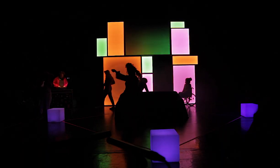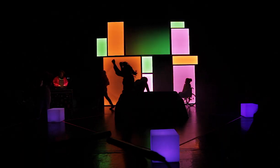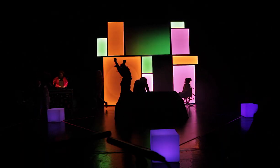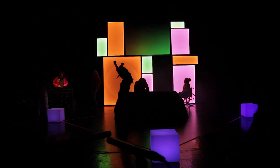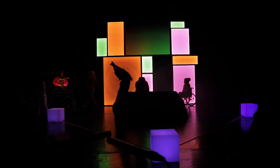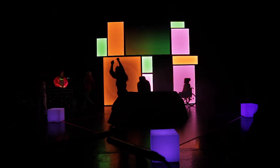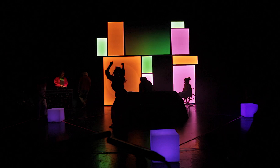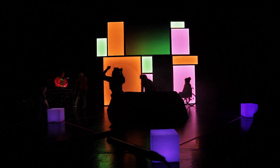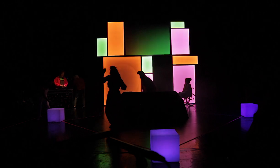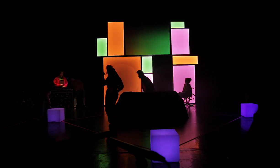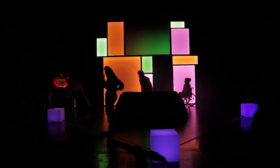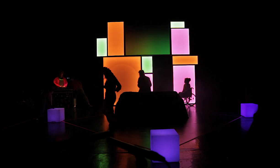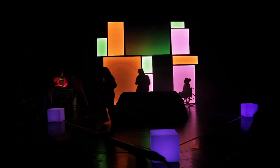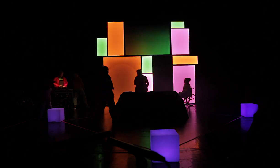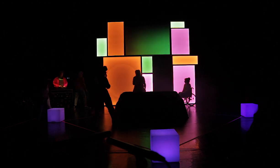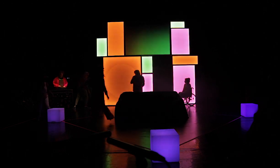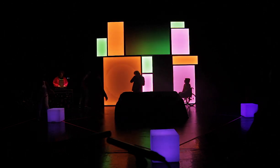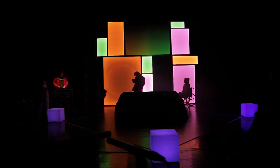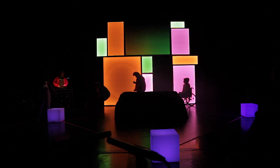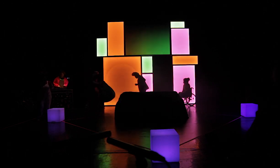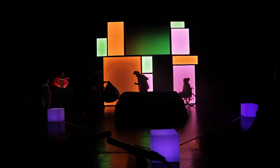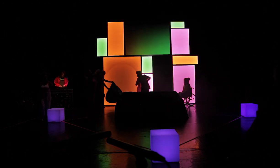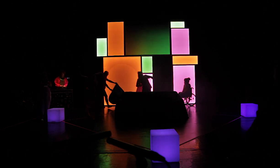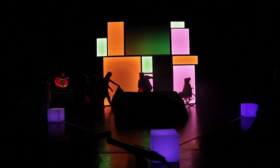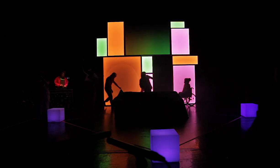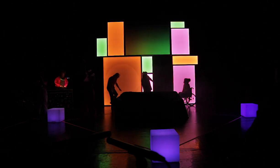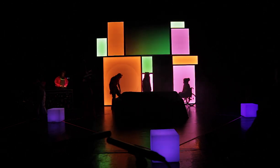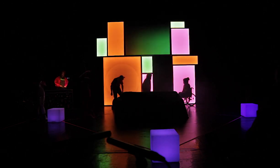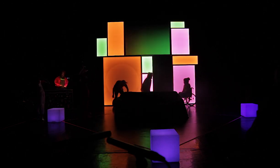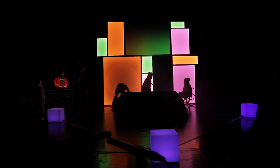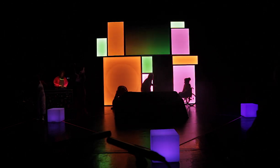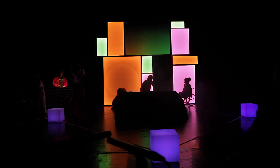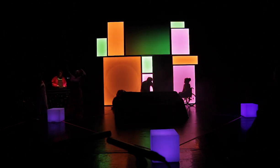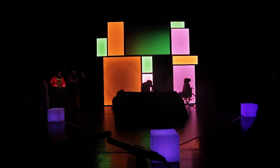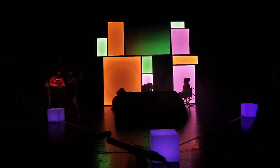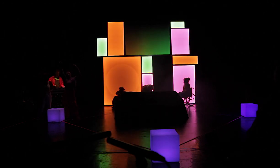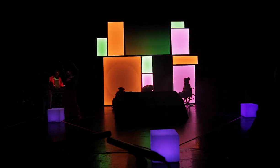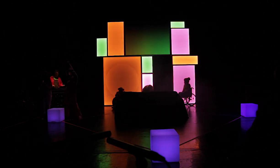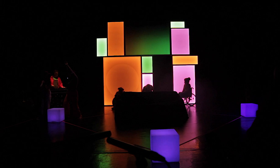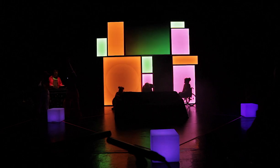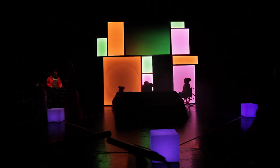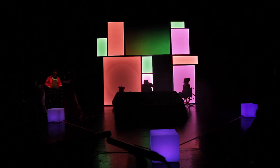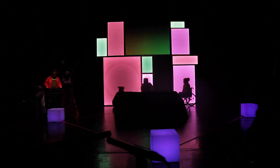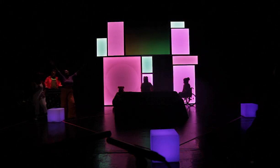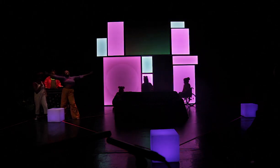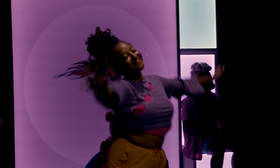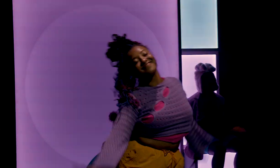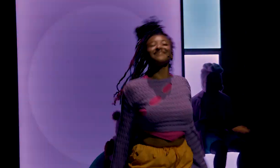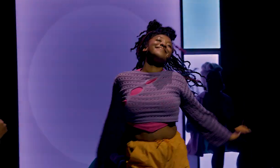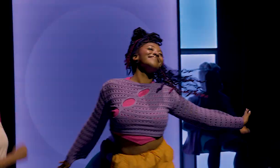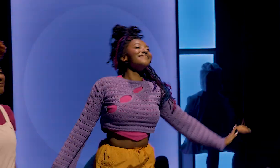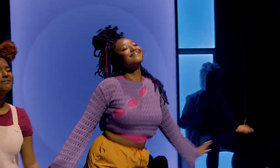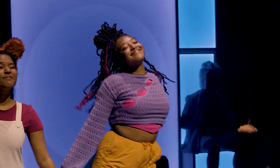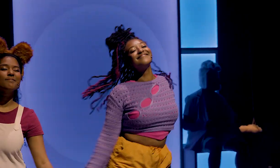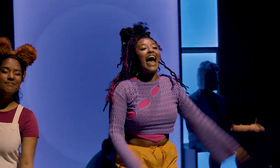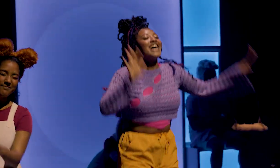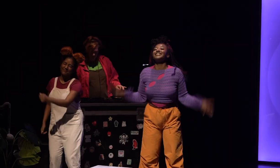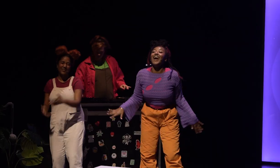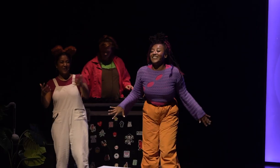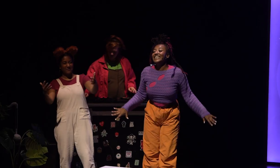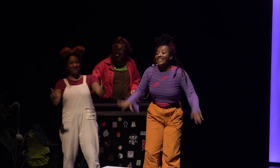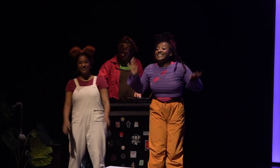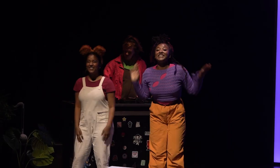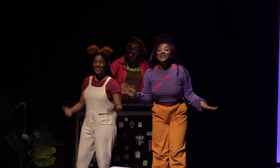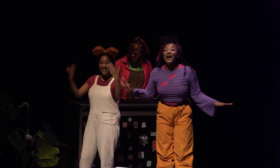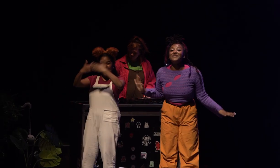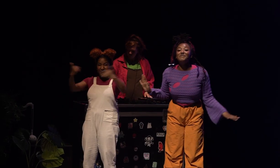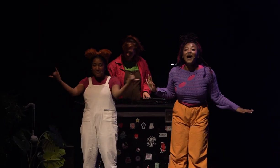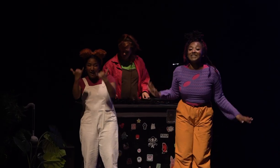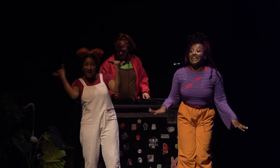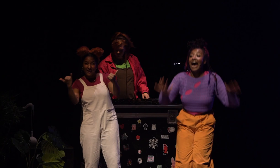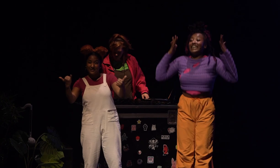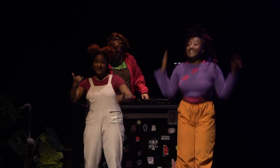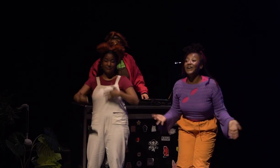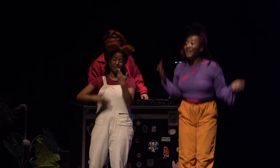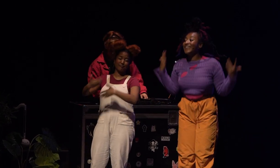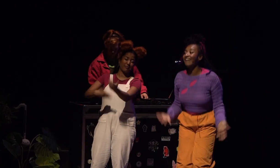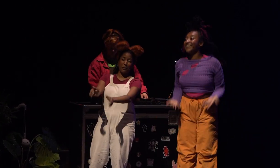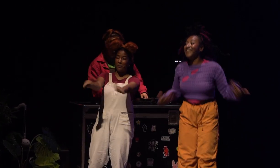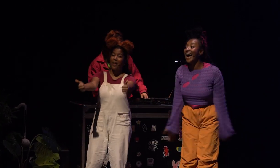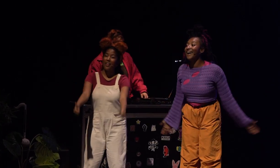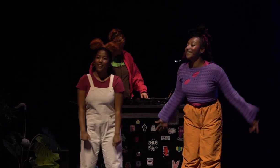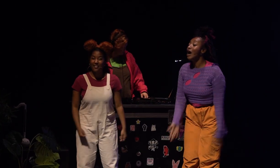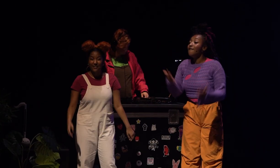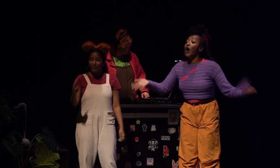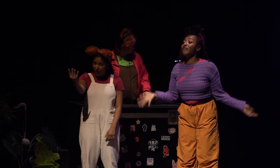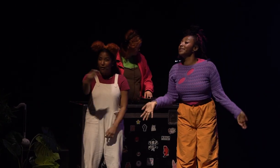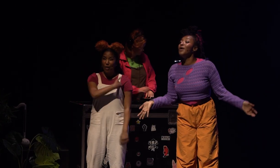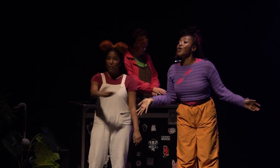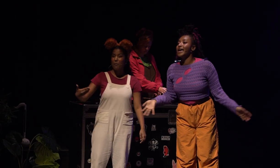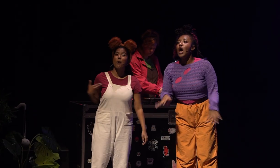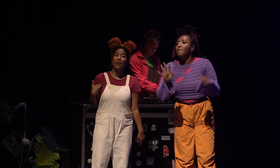So, it's the night of the party, and it's all going well! Four in the morning, most